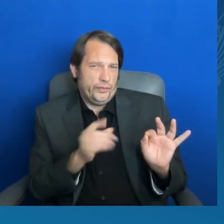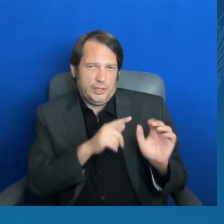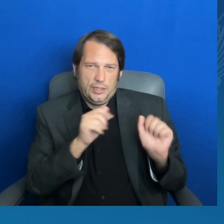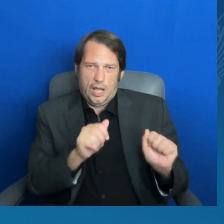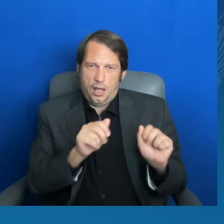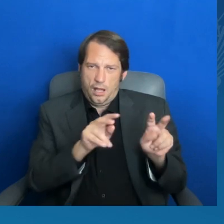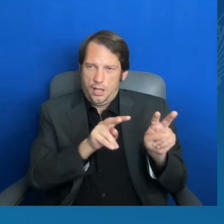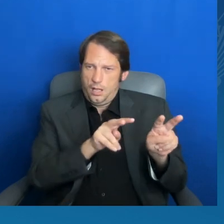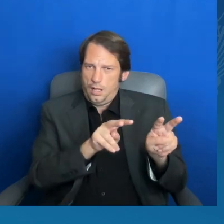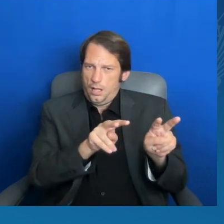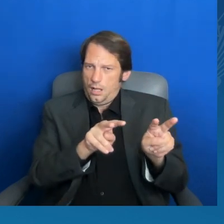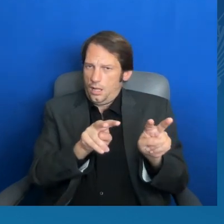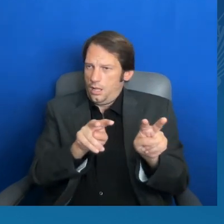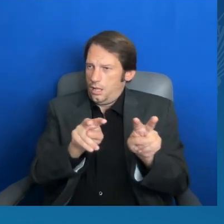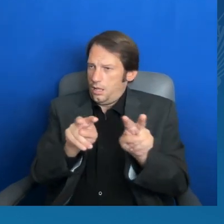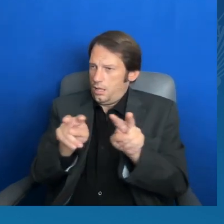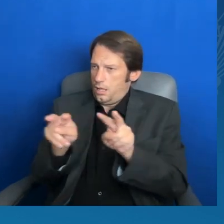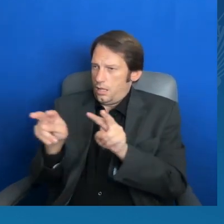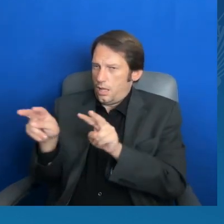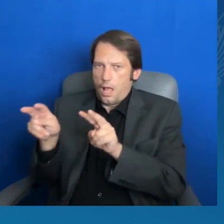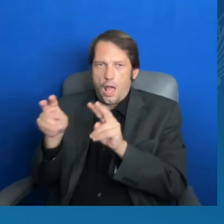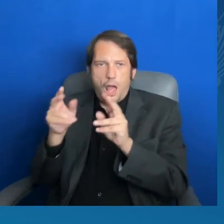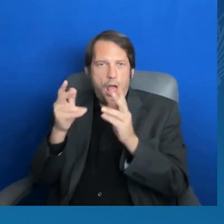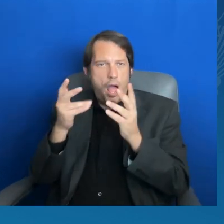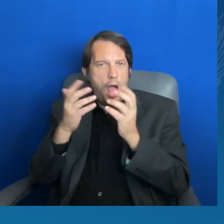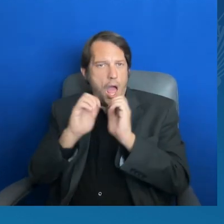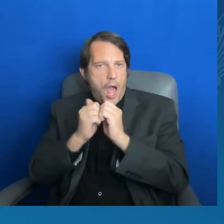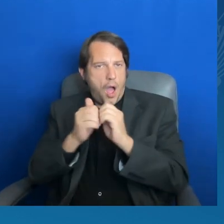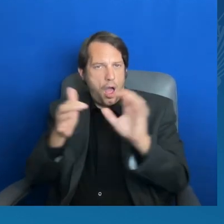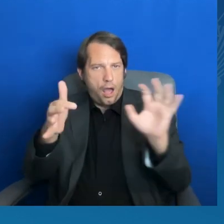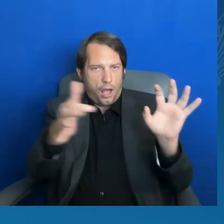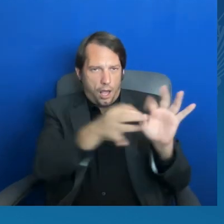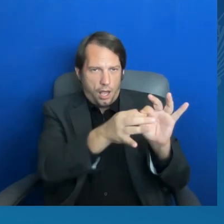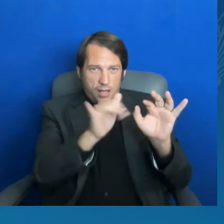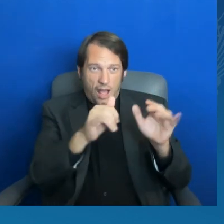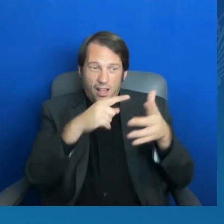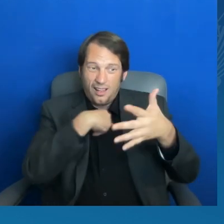And I wonder if you could speak on that a little bit. The Vice President: Definitely. And I would put on that list also: